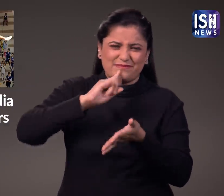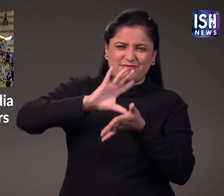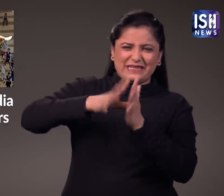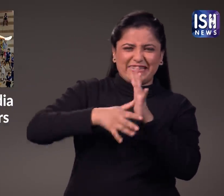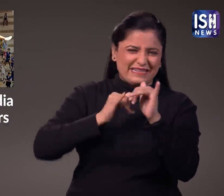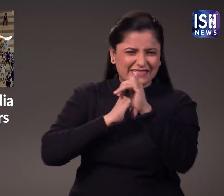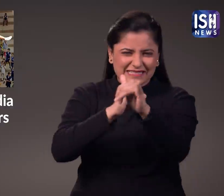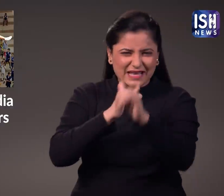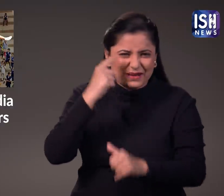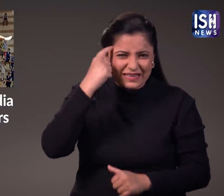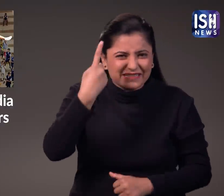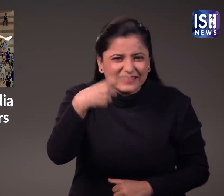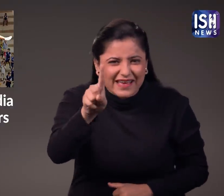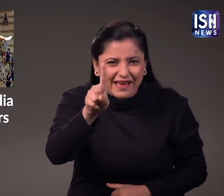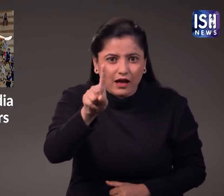You would say it's impossible. Right?